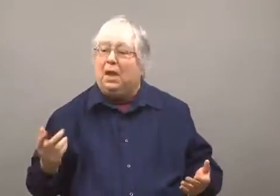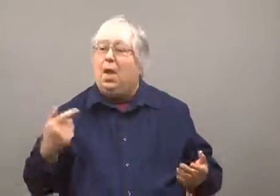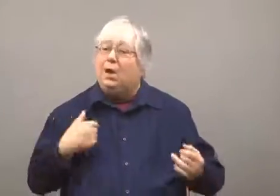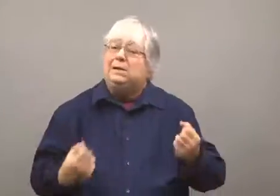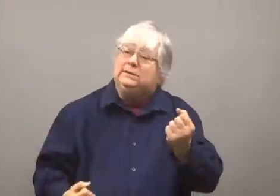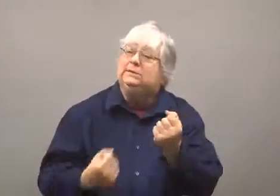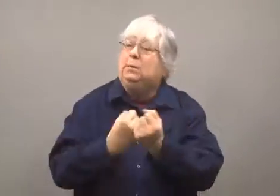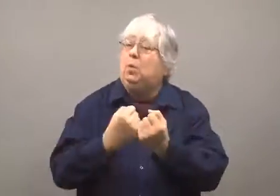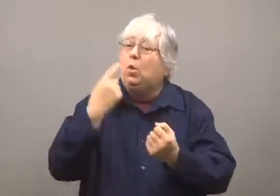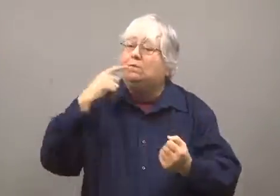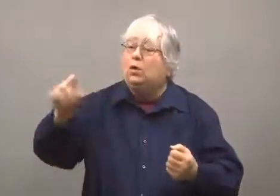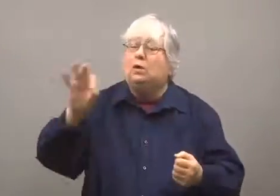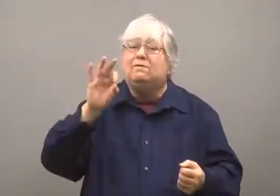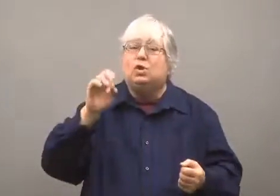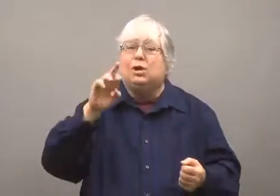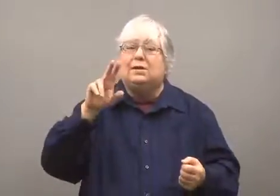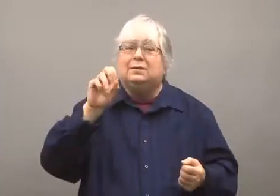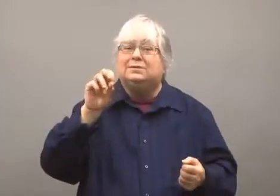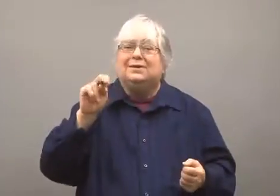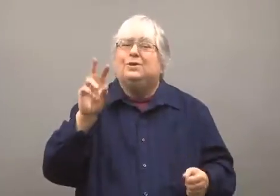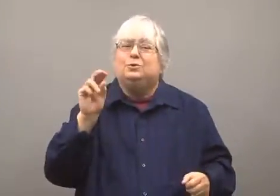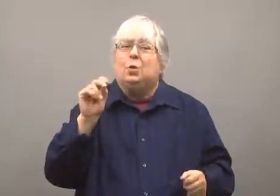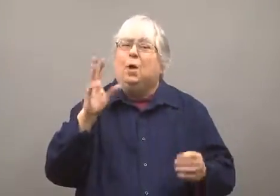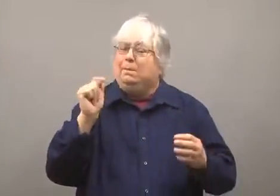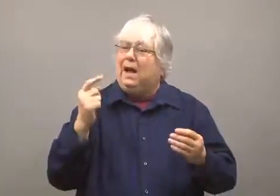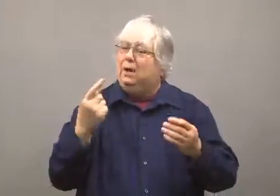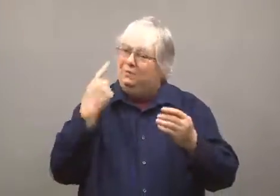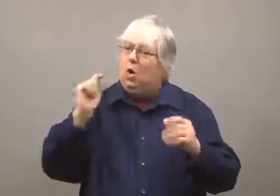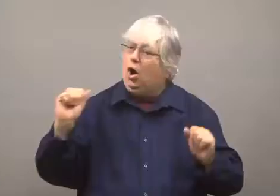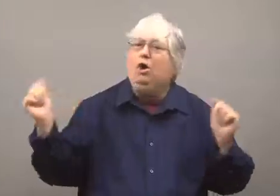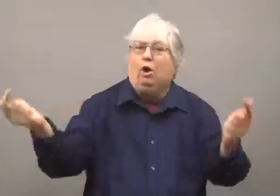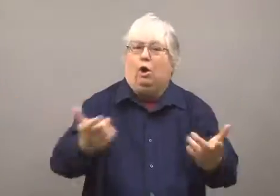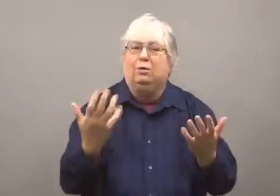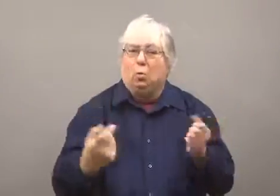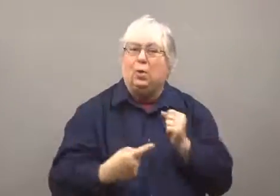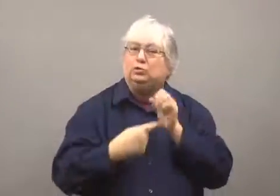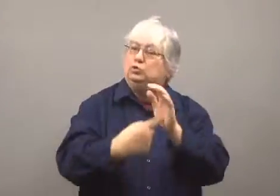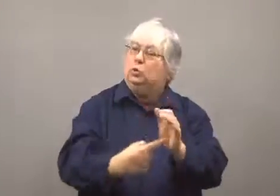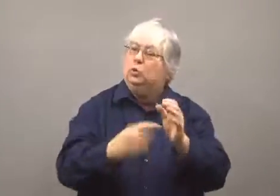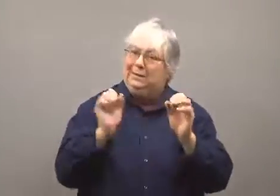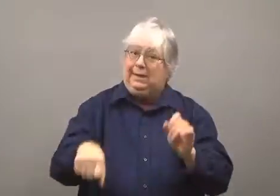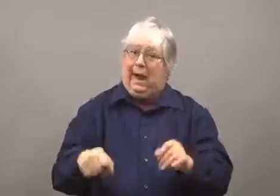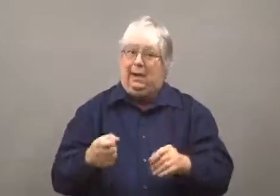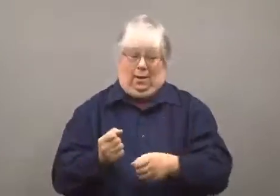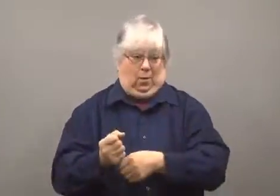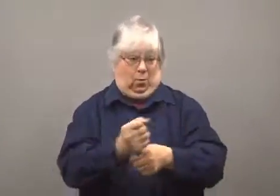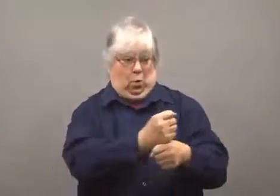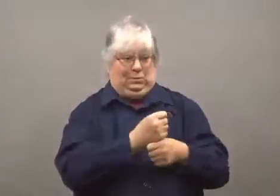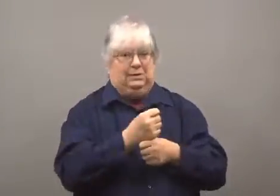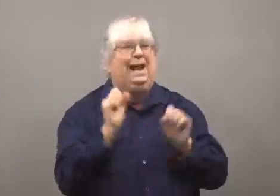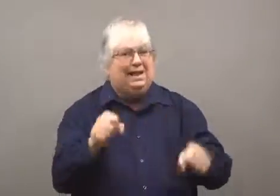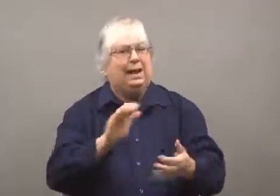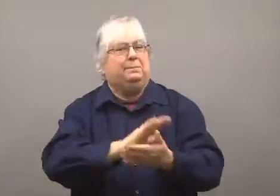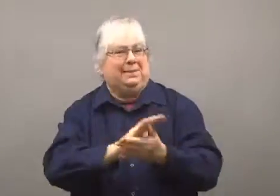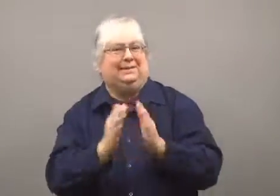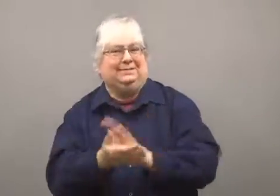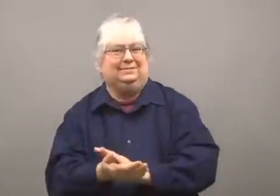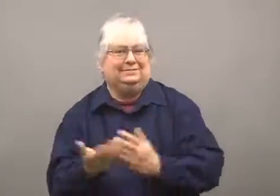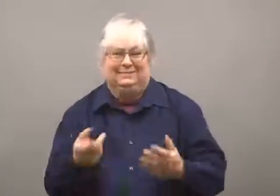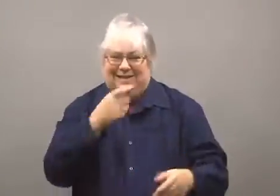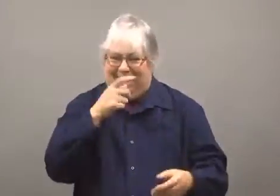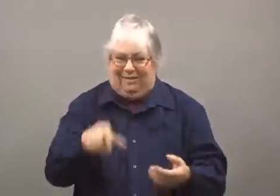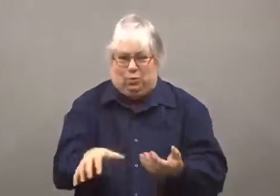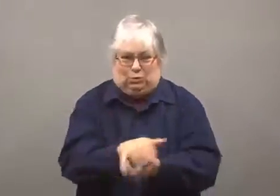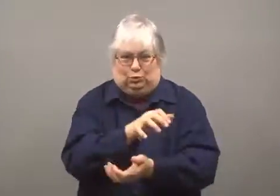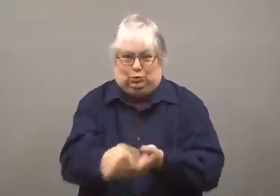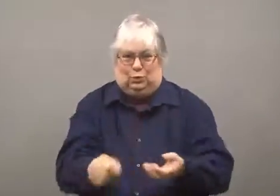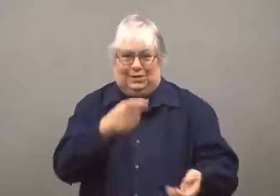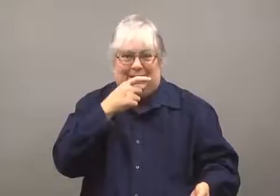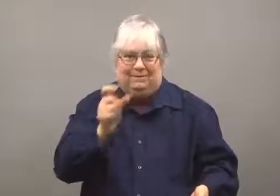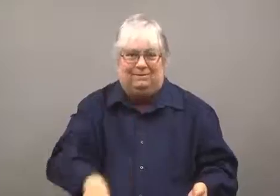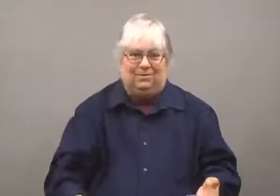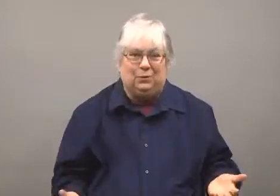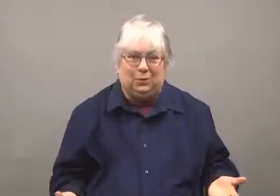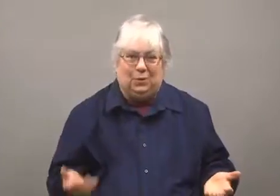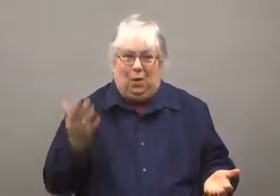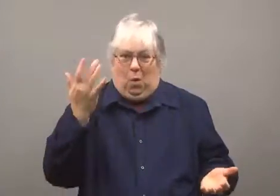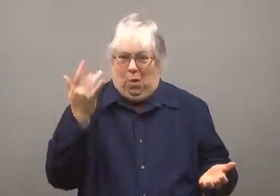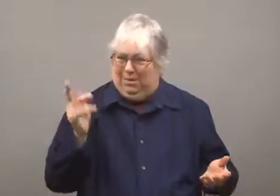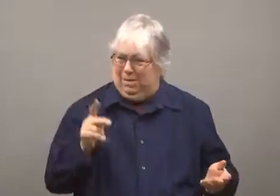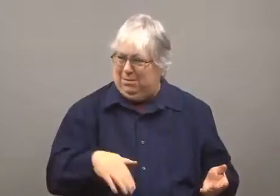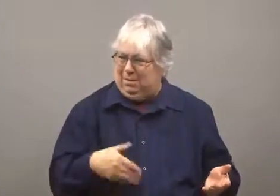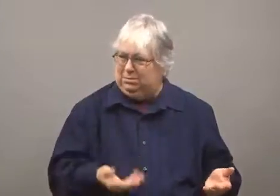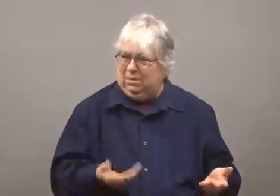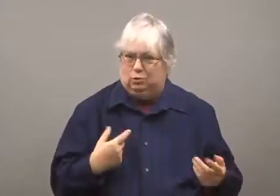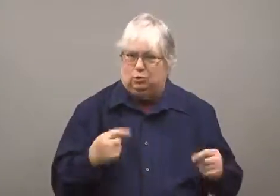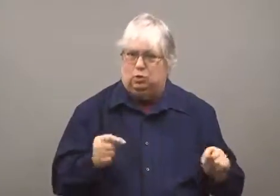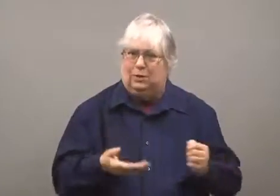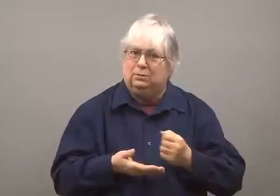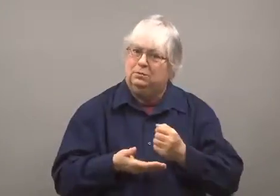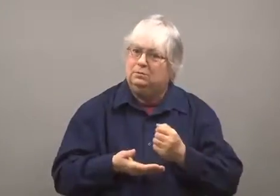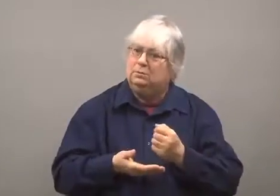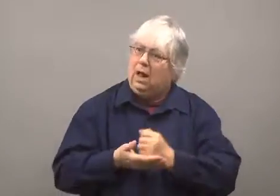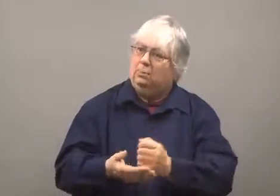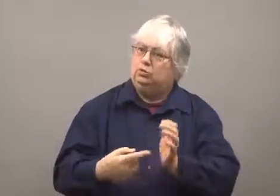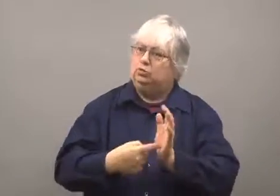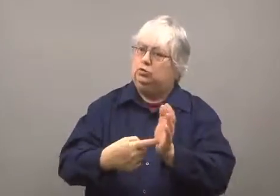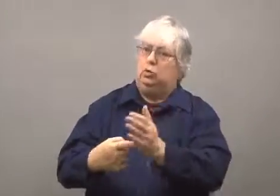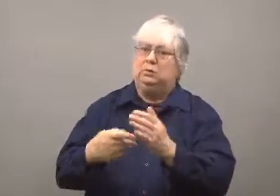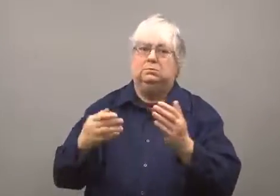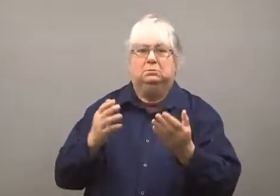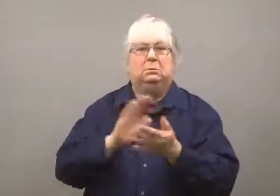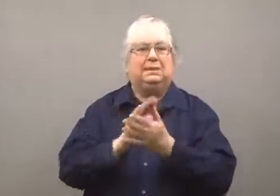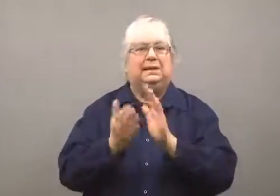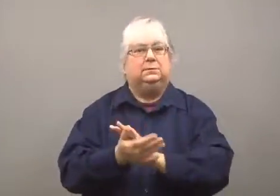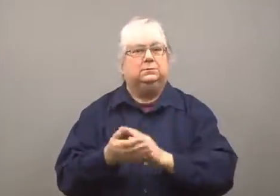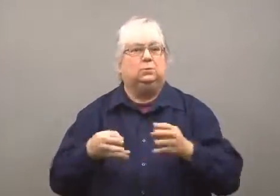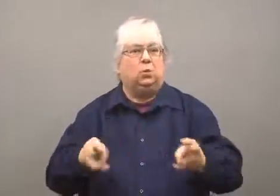It wasn't just about Ferguson, it was to show everyone protests could be peaceful.